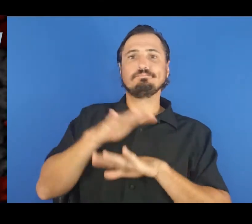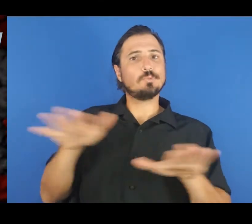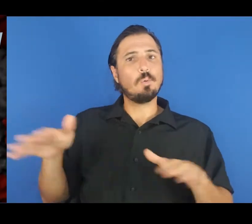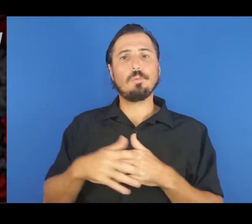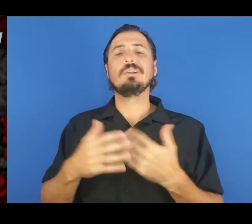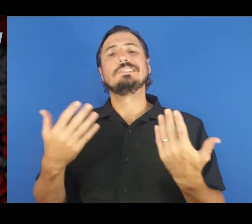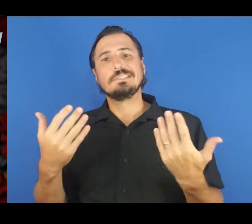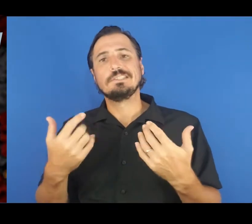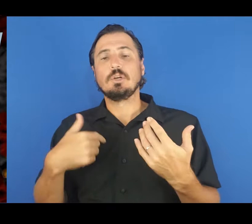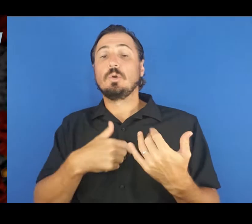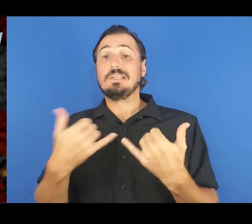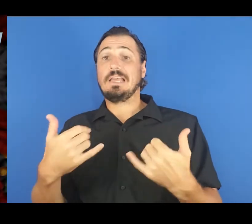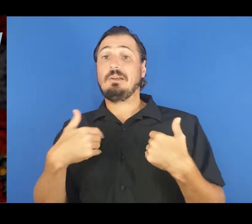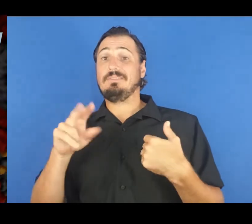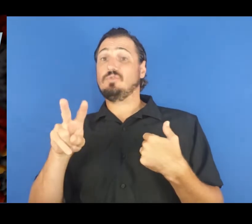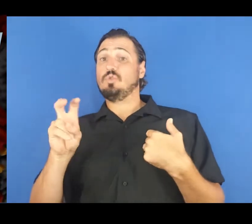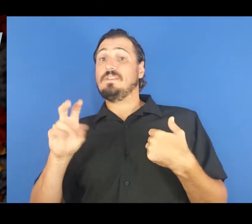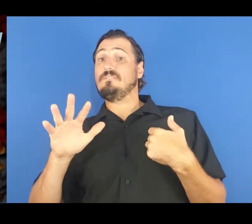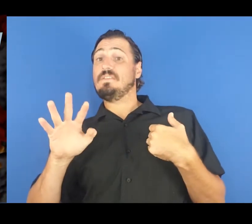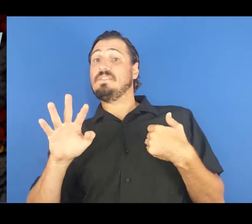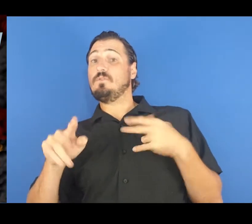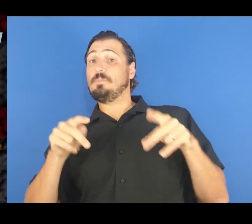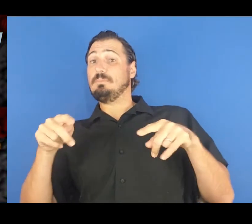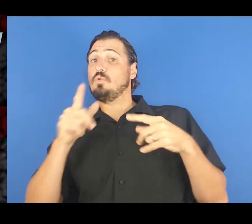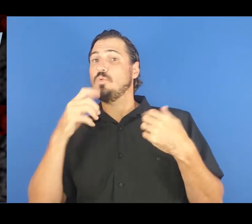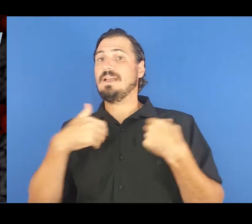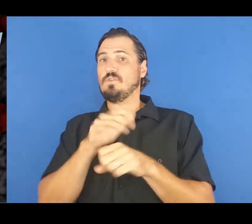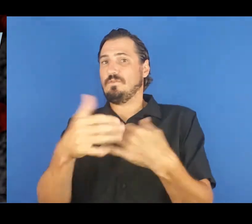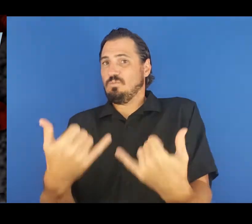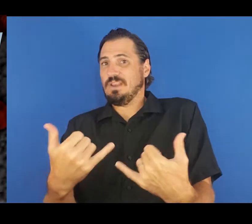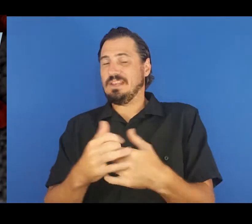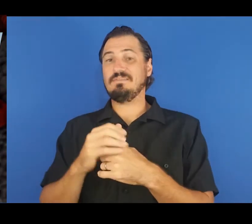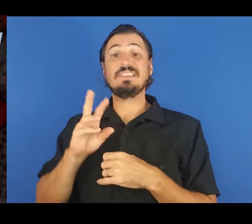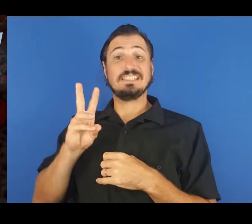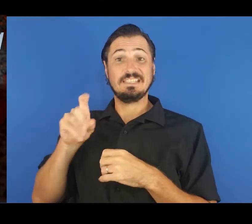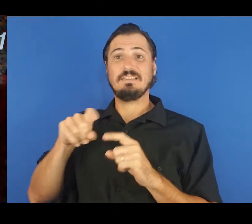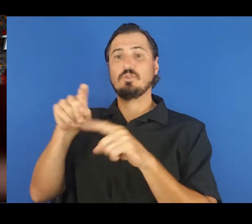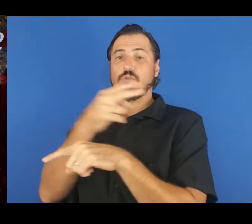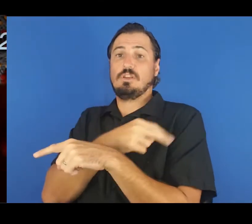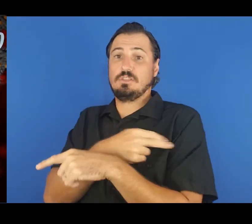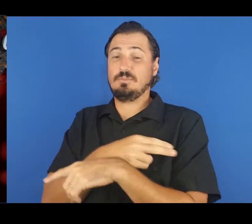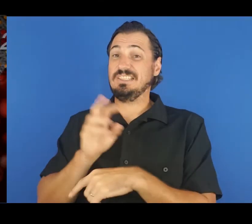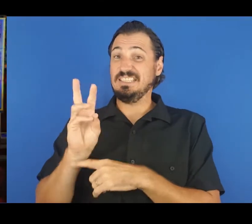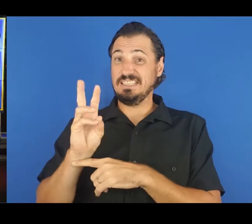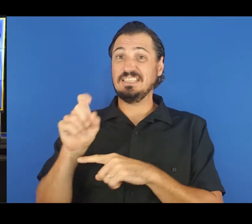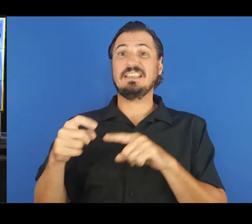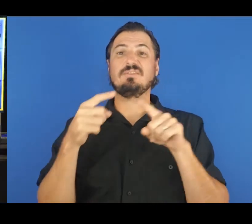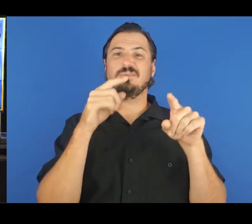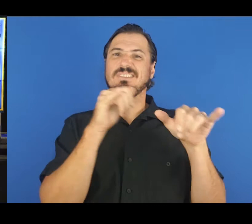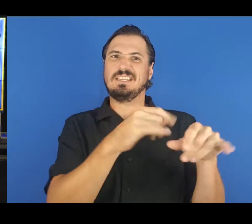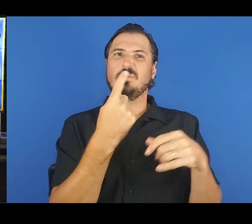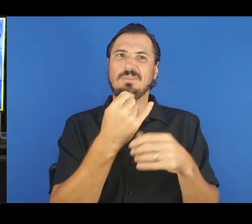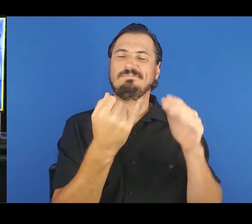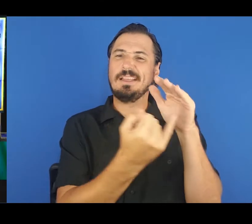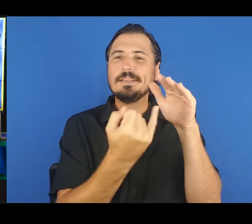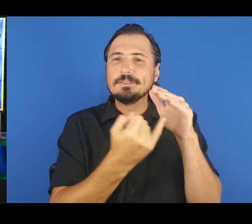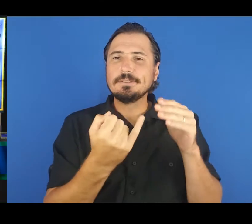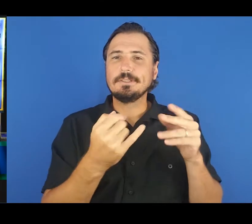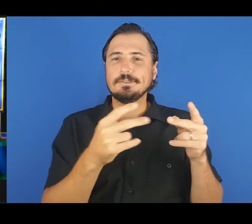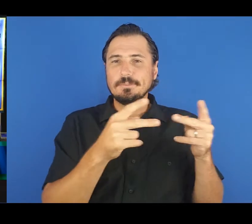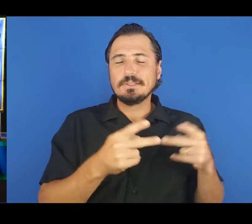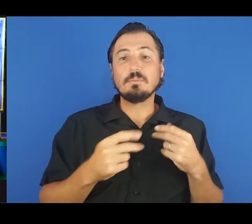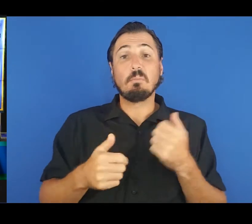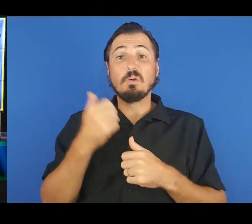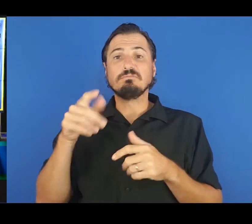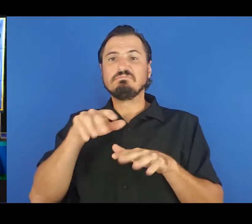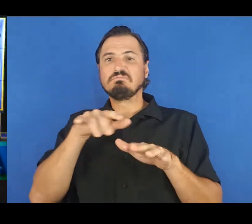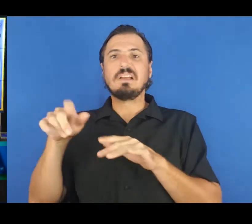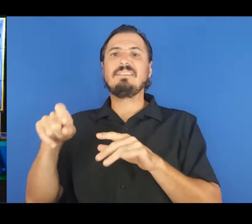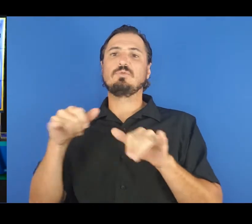We now have a total of 254 active cases, with six in the hospital, and six in our isolation facility, and the rest directed to isolate at home